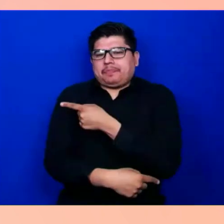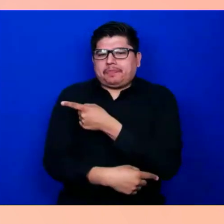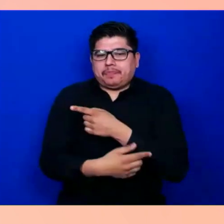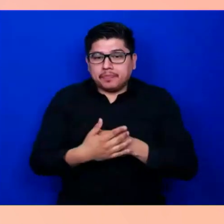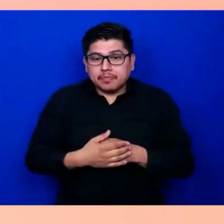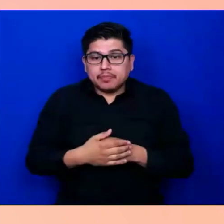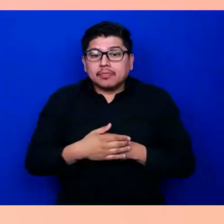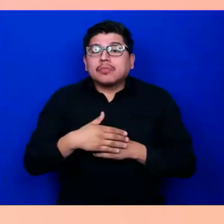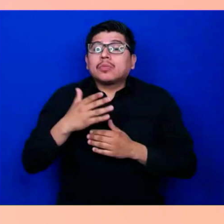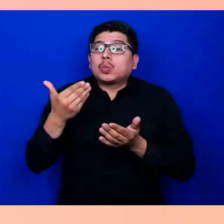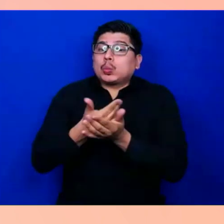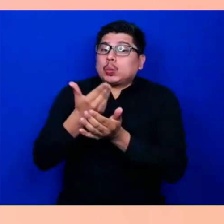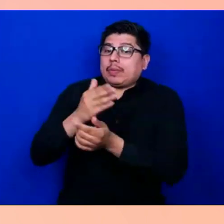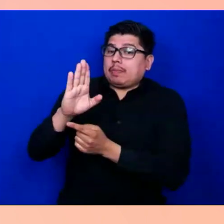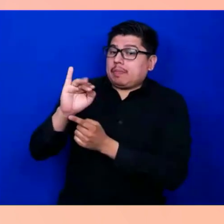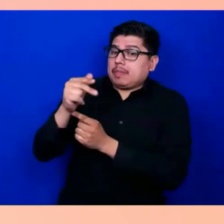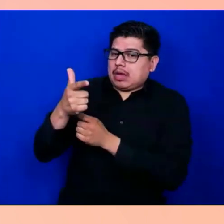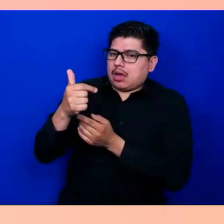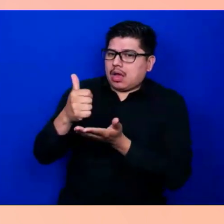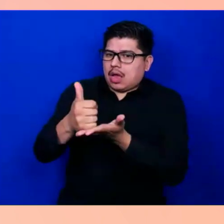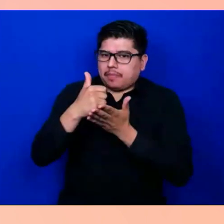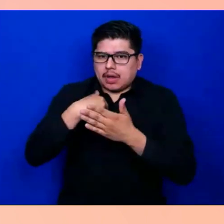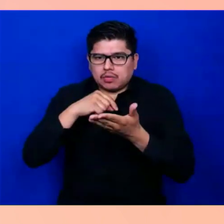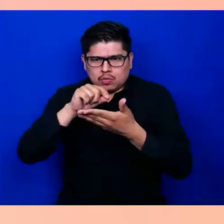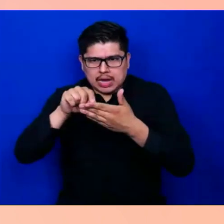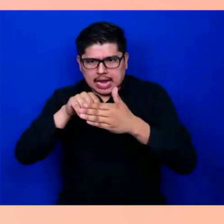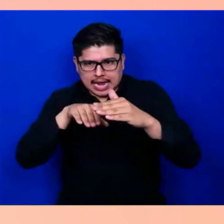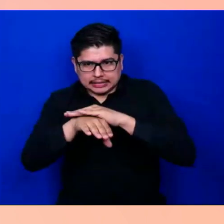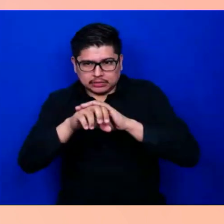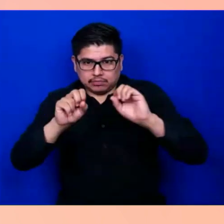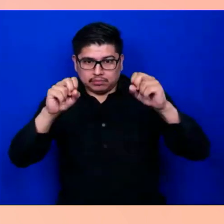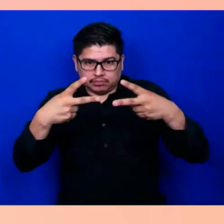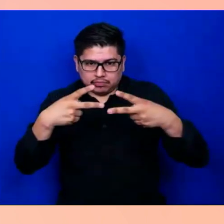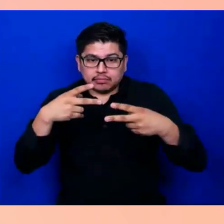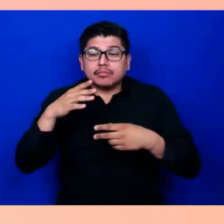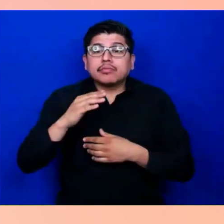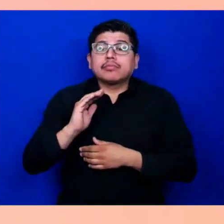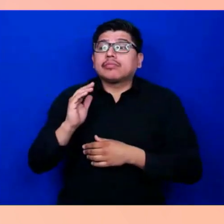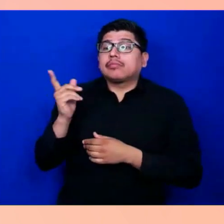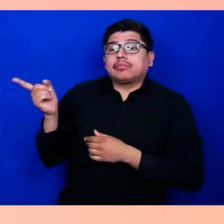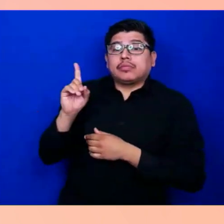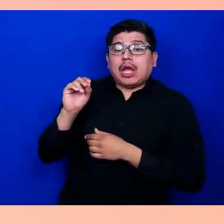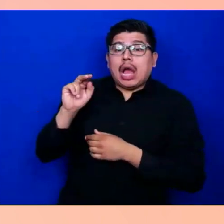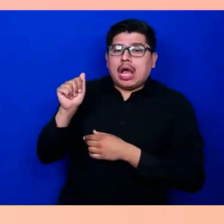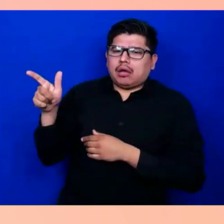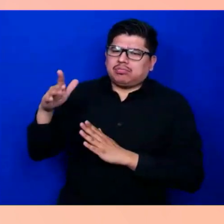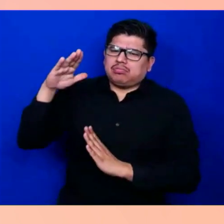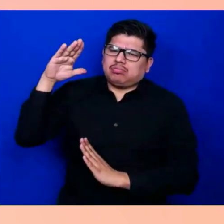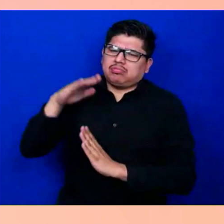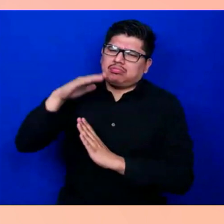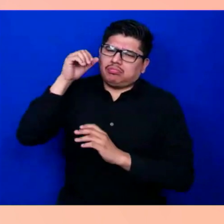Donors, our tech lead, amazing tech lead here has been flowing through some code to support one of the best-known standards